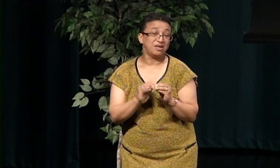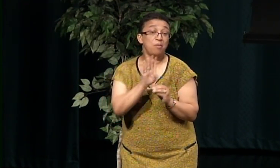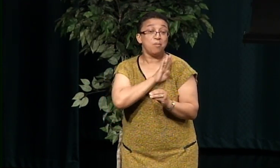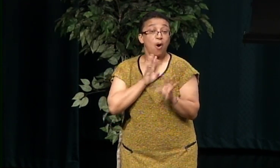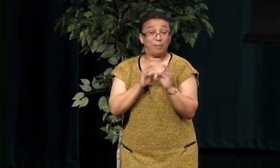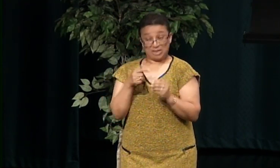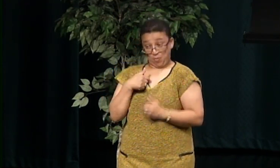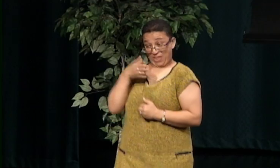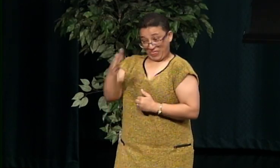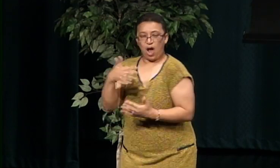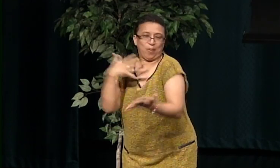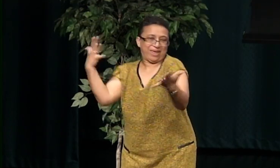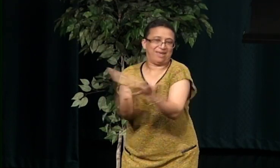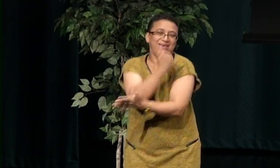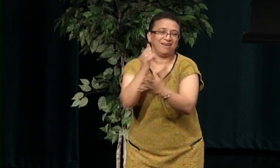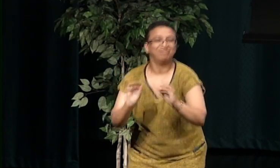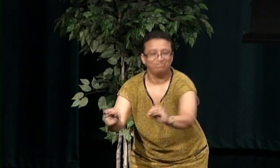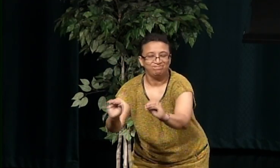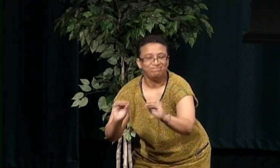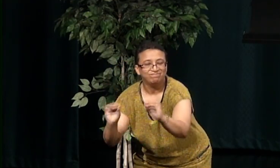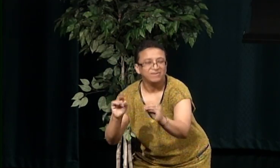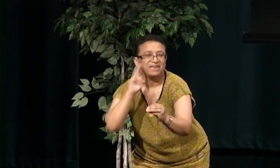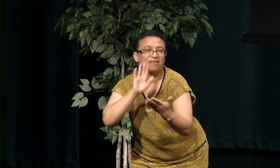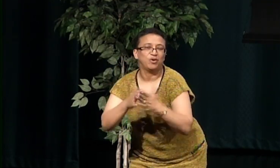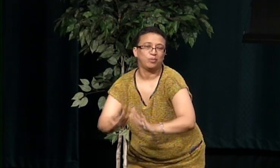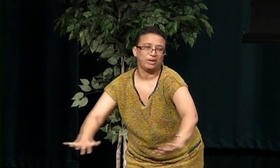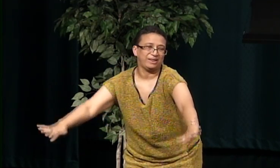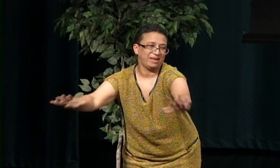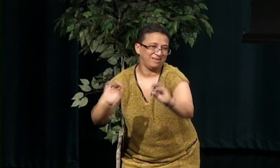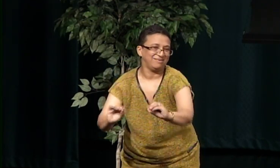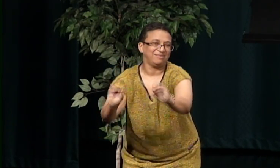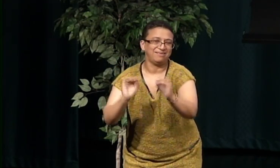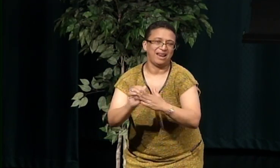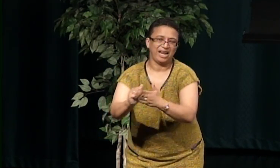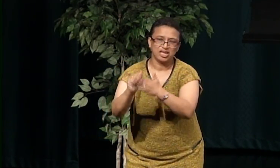Of course when we're there, we take advantage